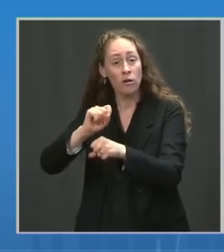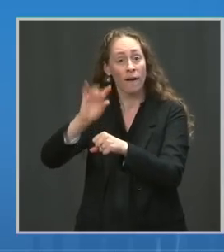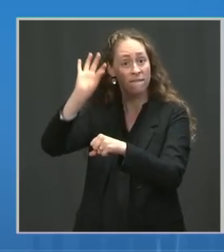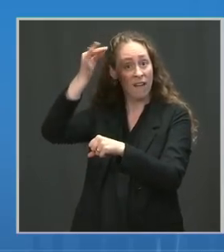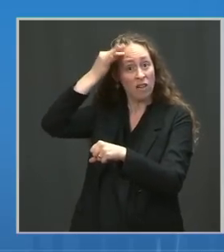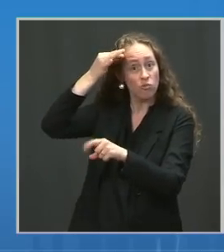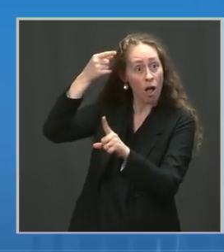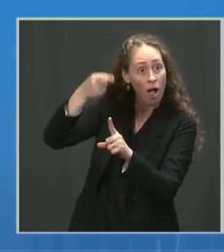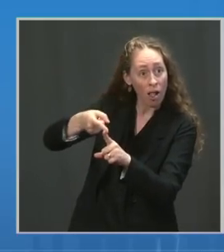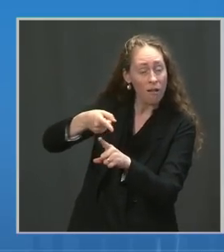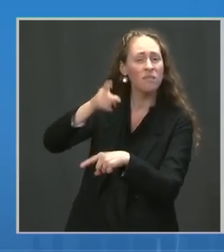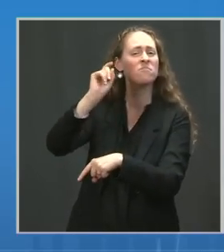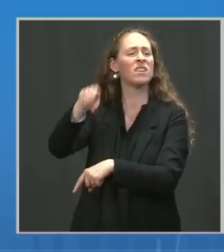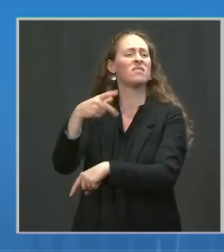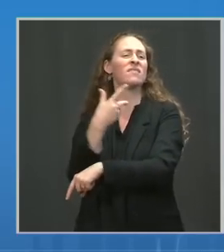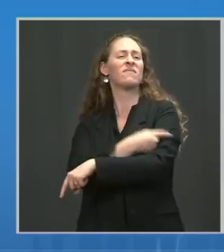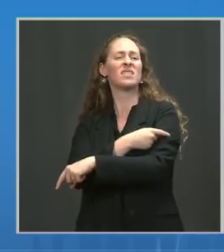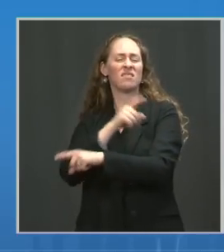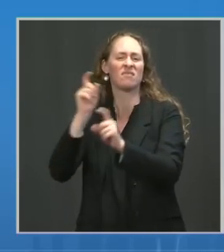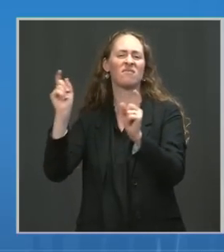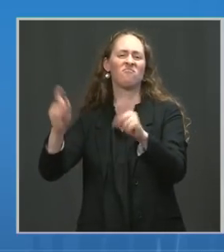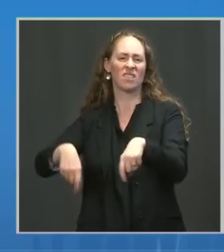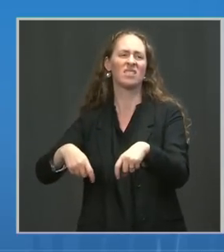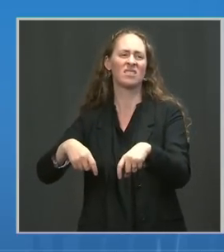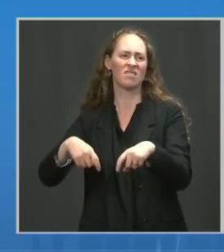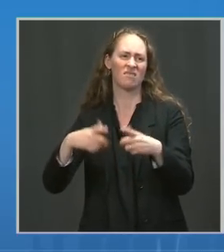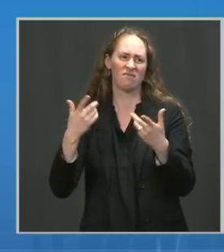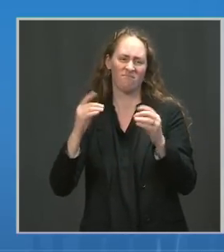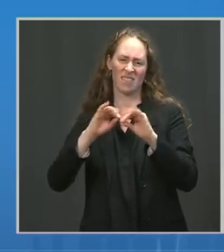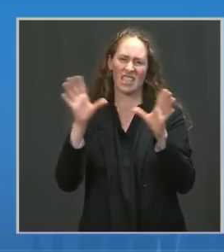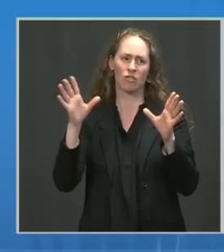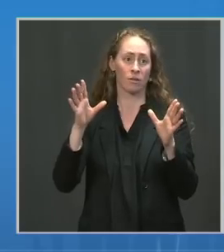if you're vaccinated is straightforward. If you're not vaccinated or you're not willing